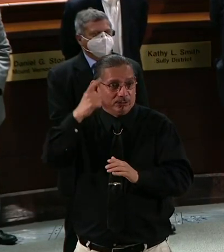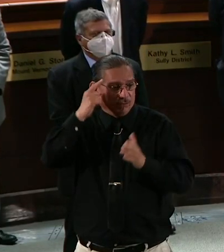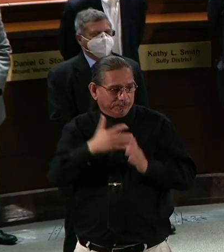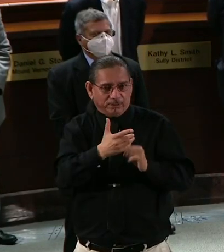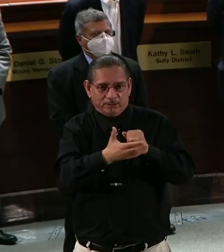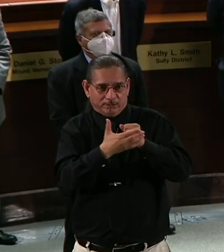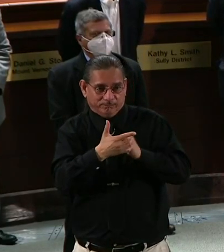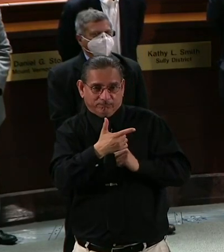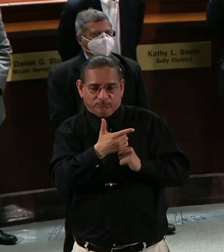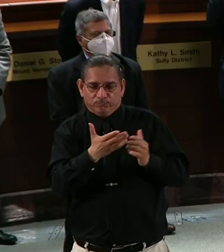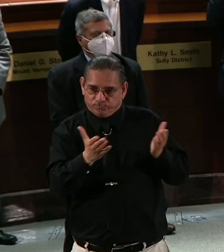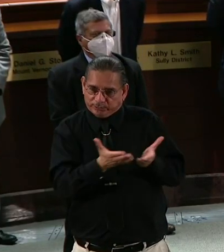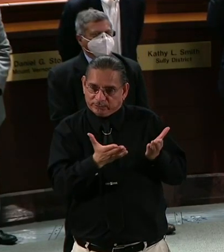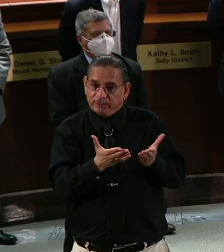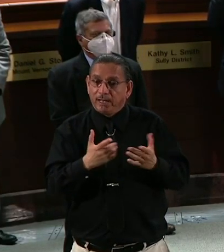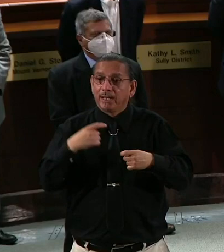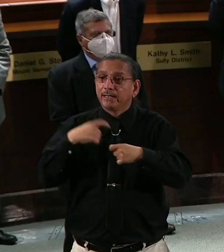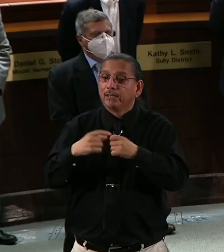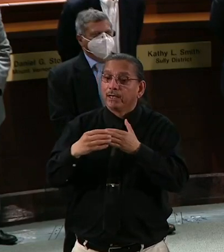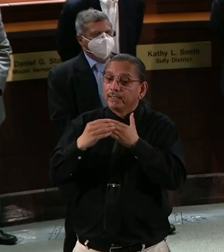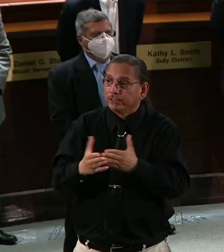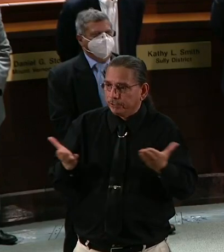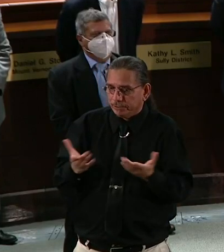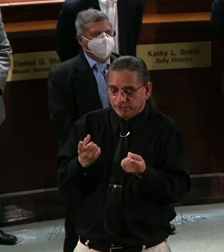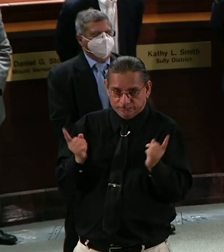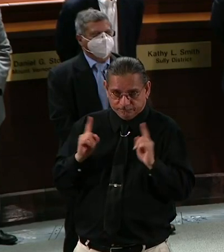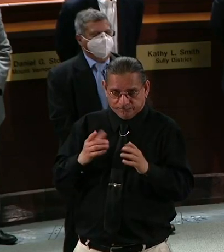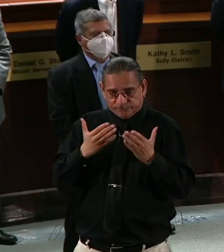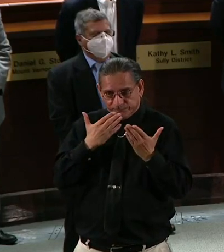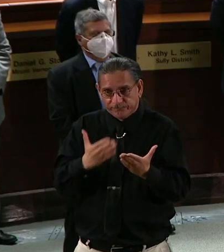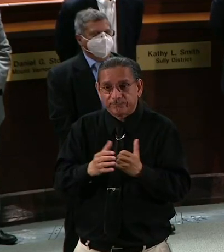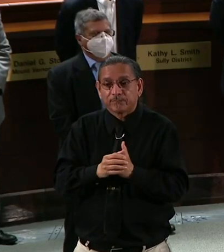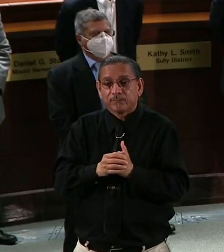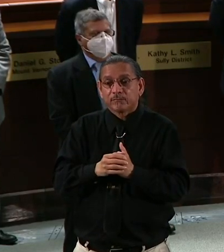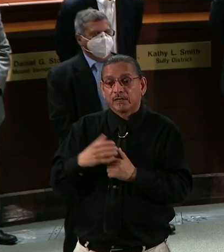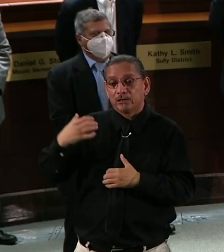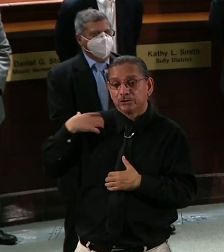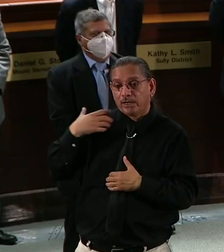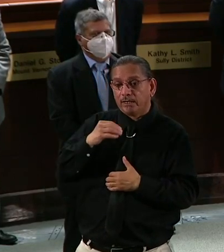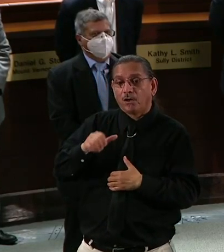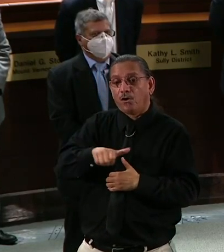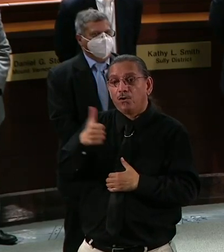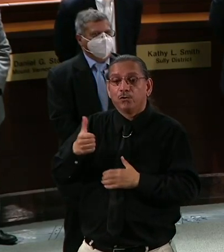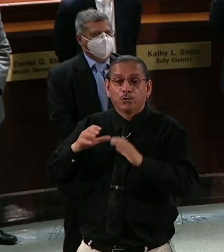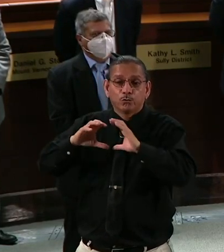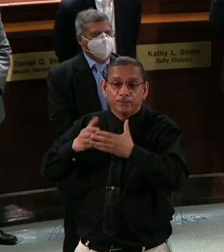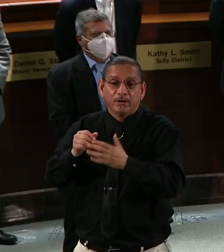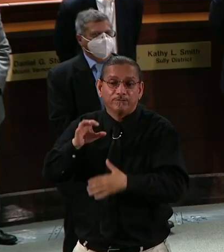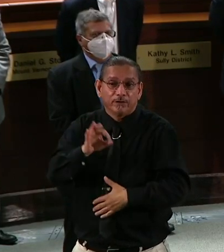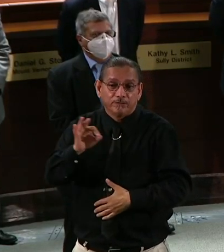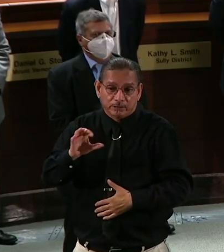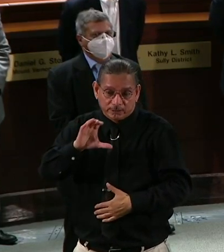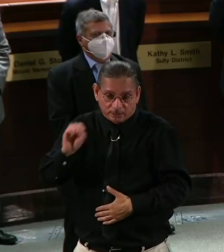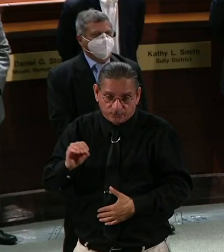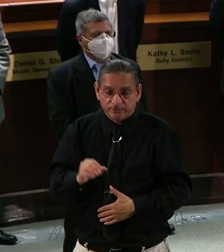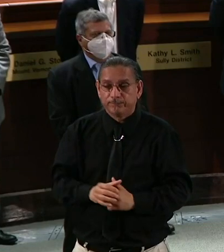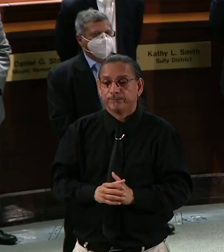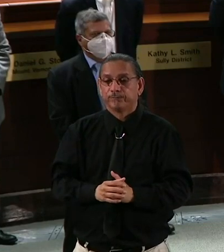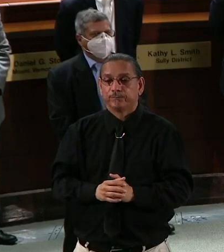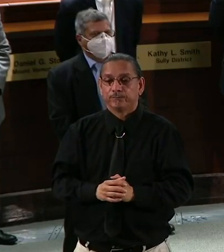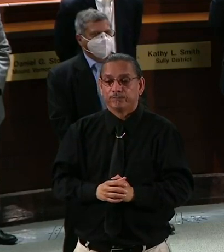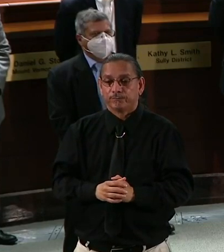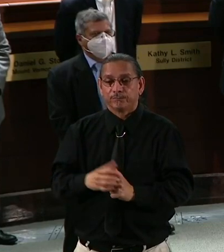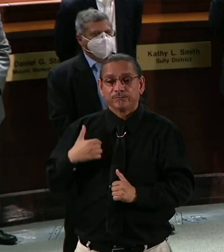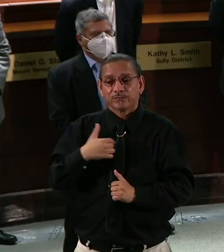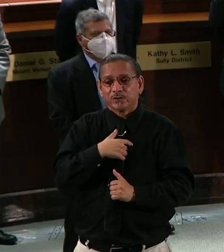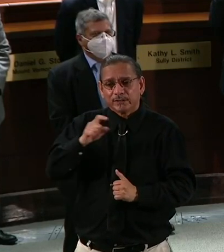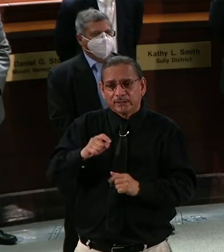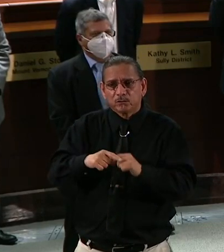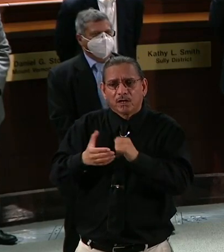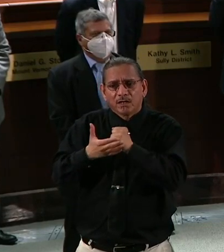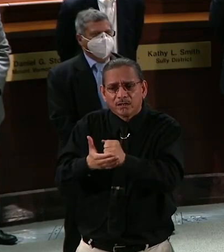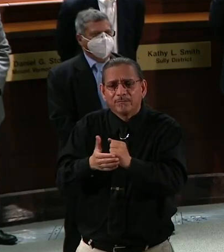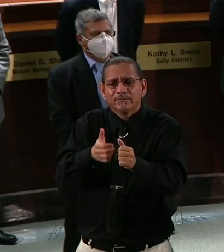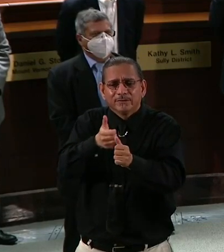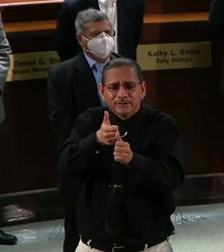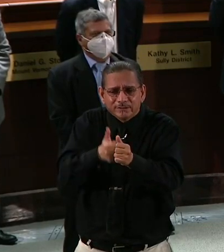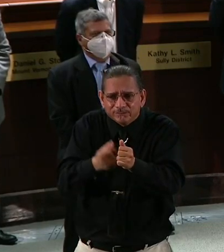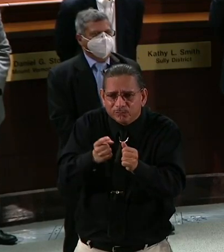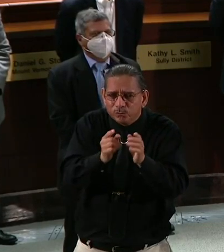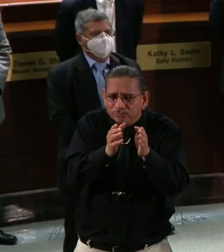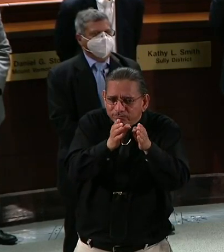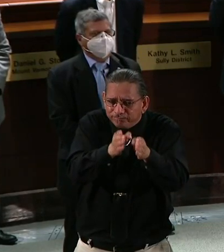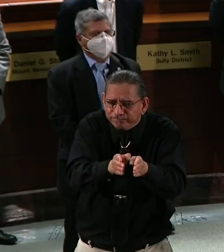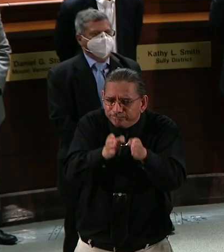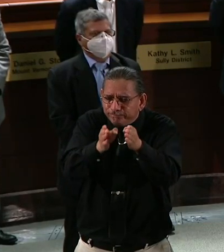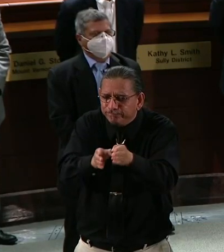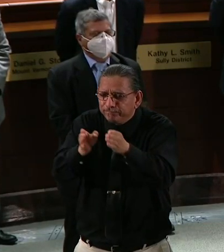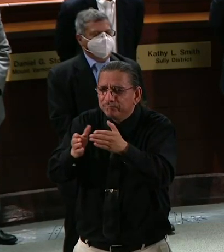WE ARE NOT LOOK. SO STOP